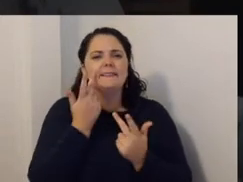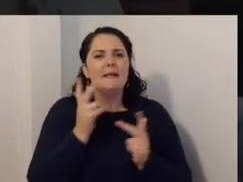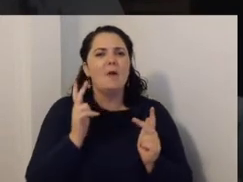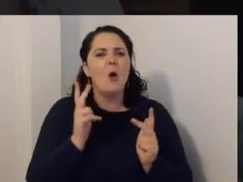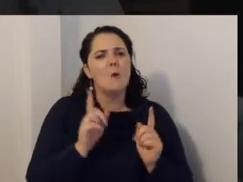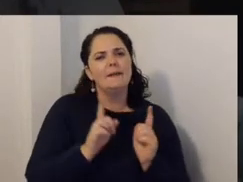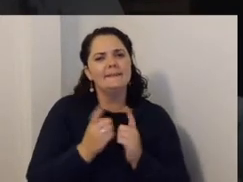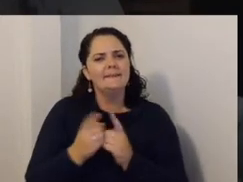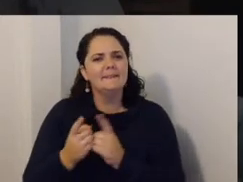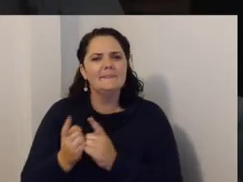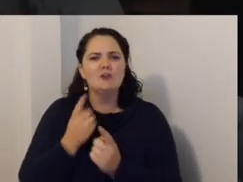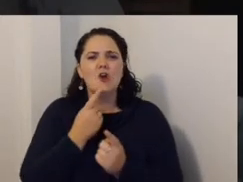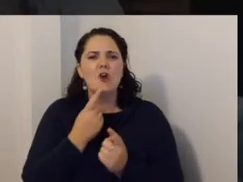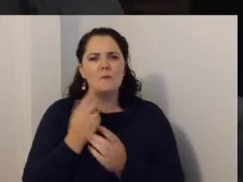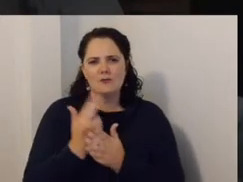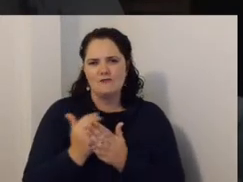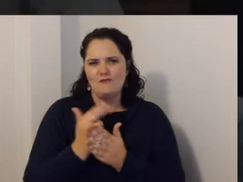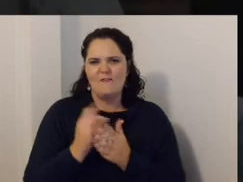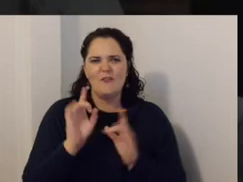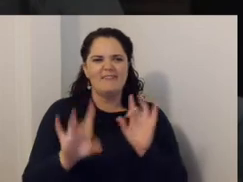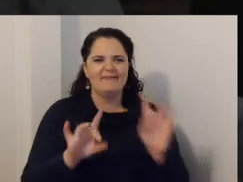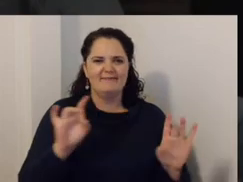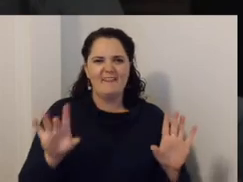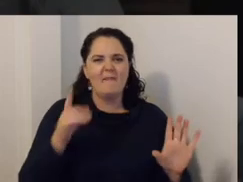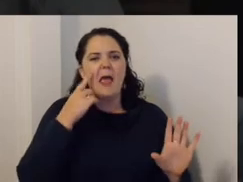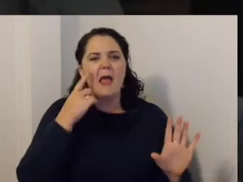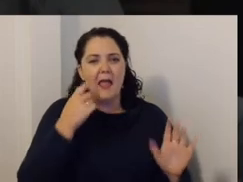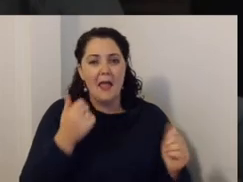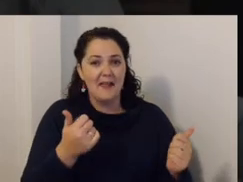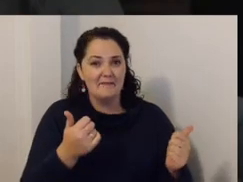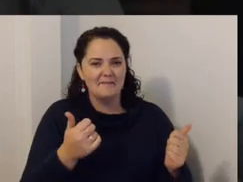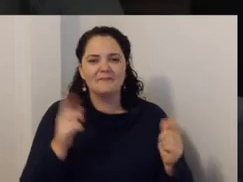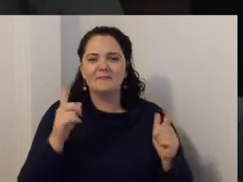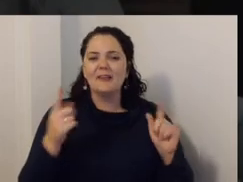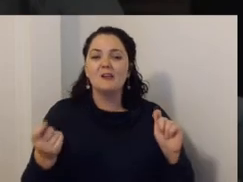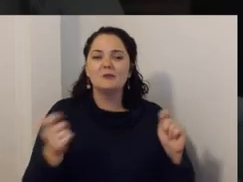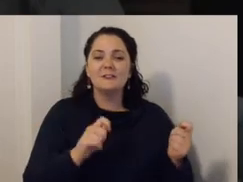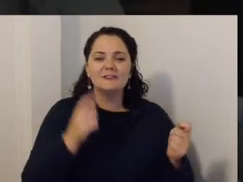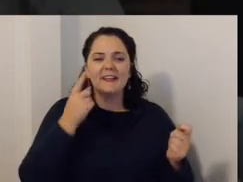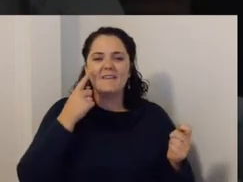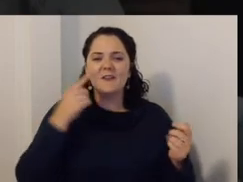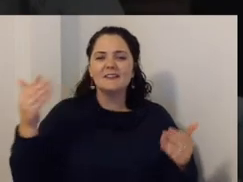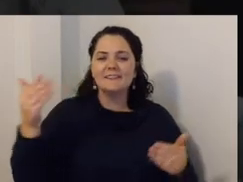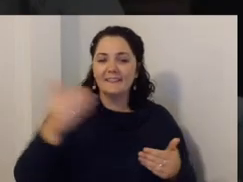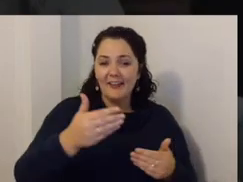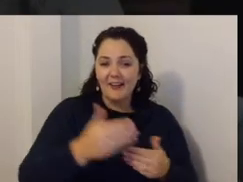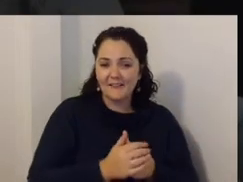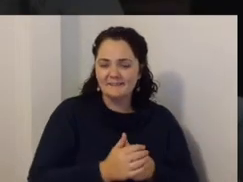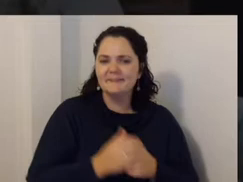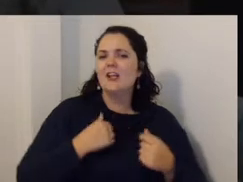explore tonight while you do your drawings. Alright y'all so let's uh let's switch over now and we're going to take a look at a couple of paintings, I'm going to talk through the